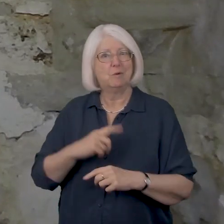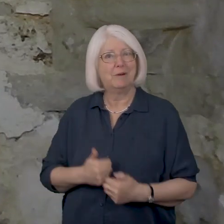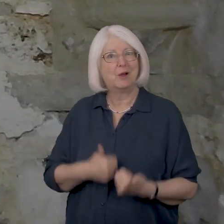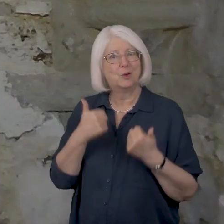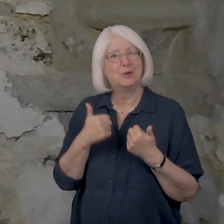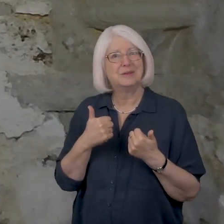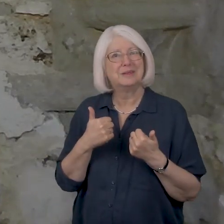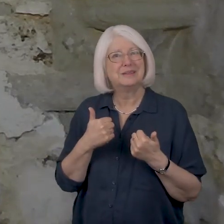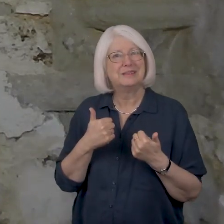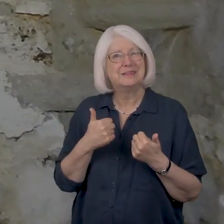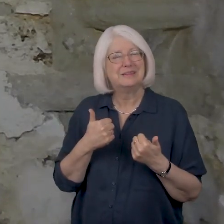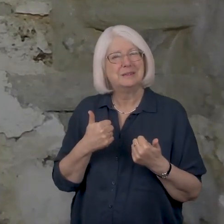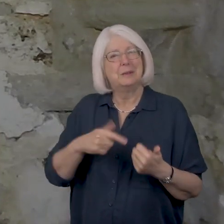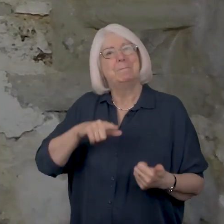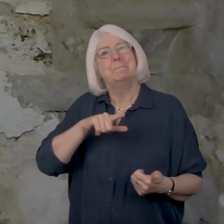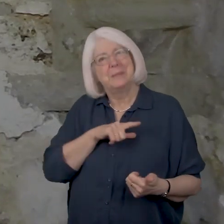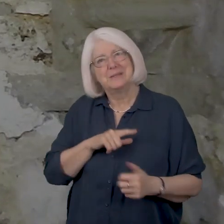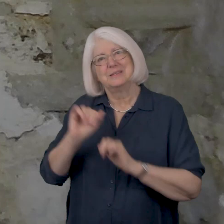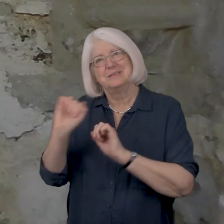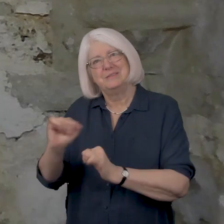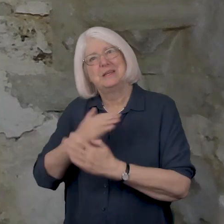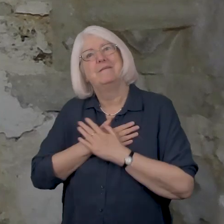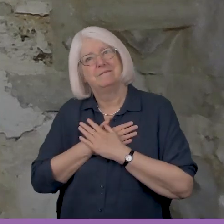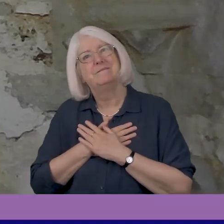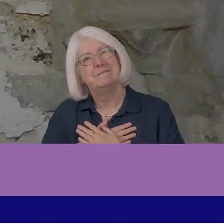and he does this because of the fire of his love.